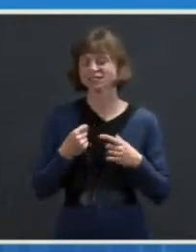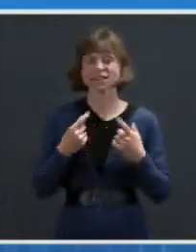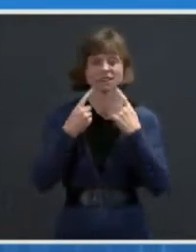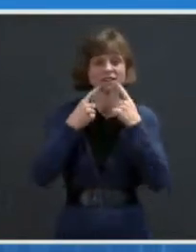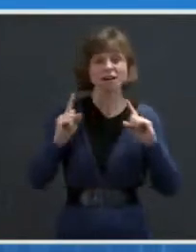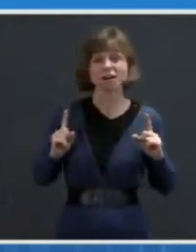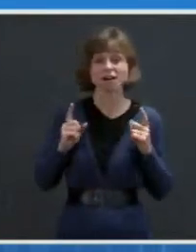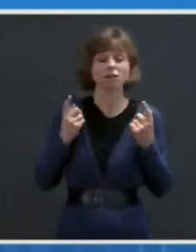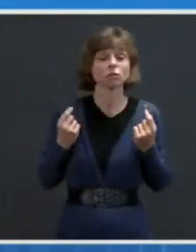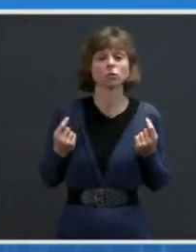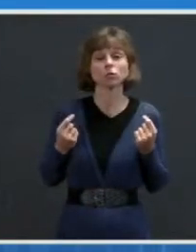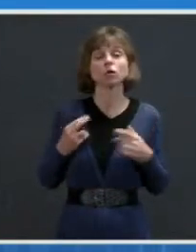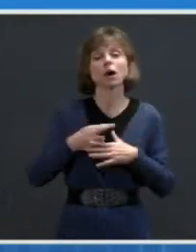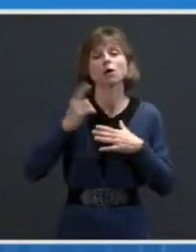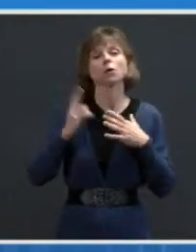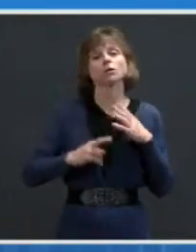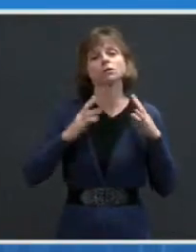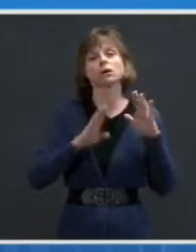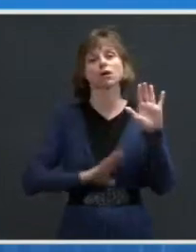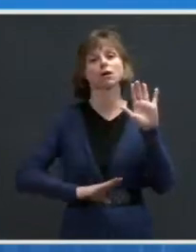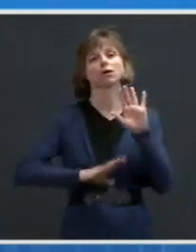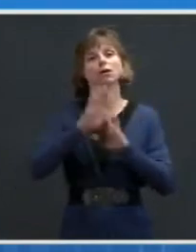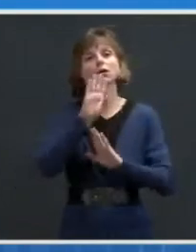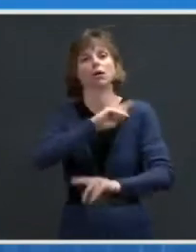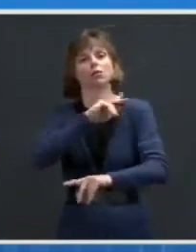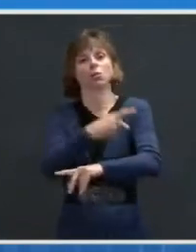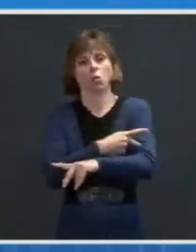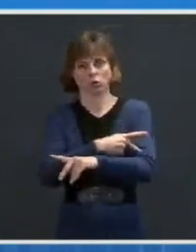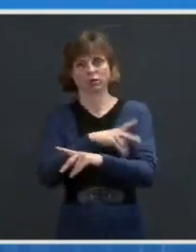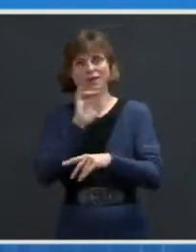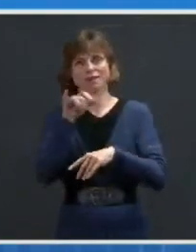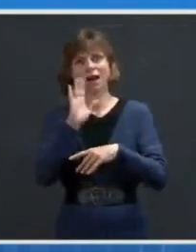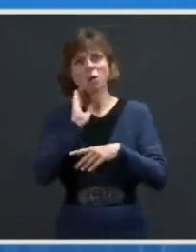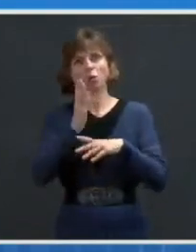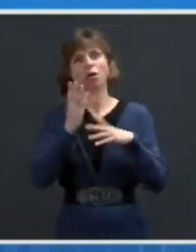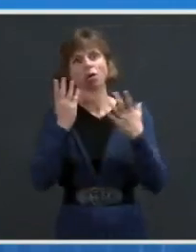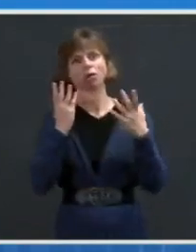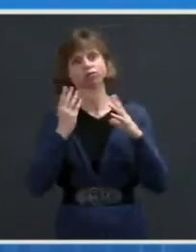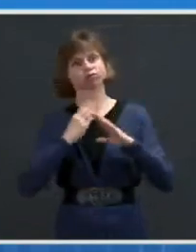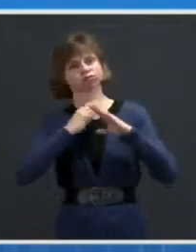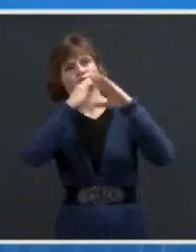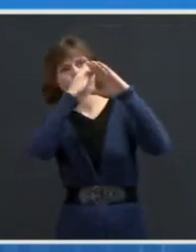BOTH OF THE VIRUSES, EXCUSE ME,